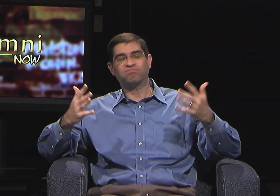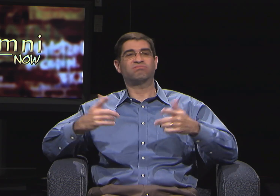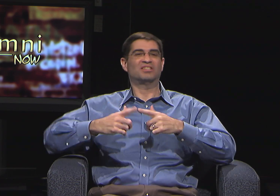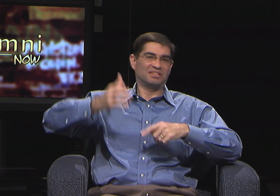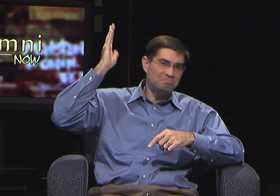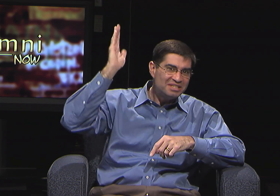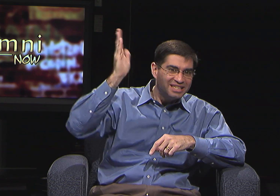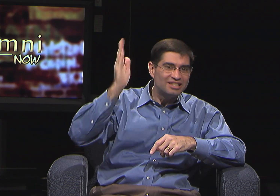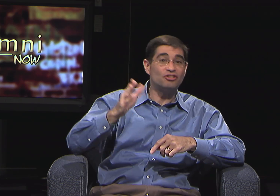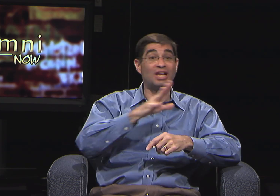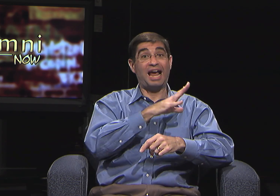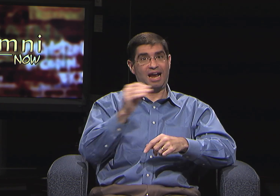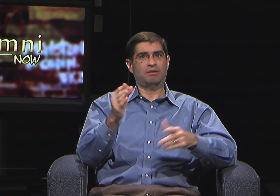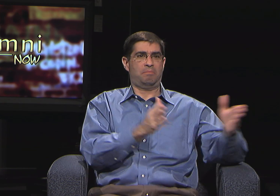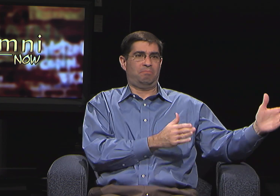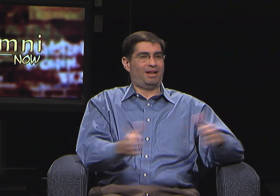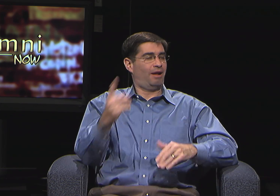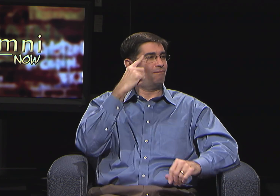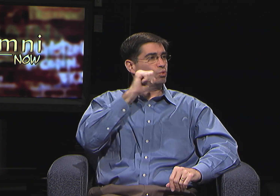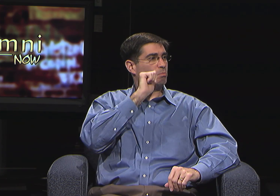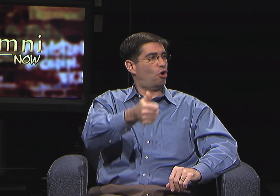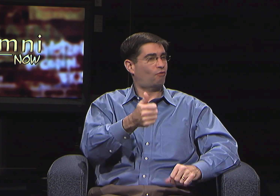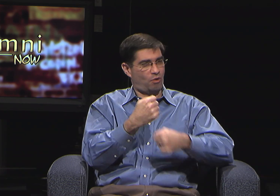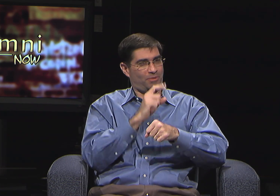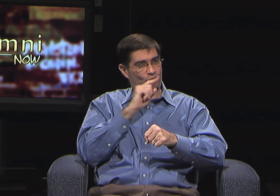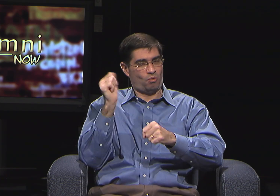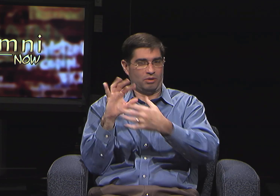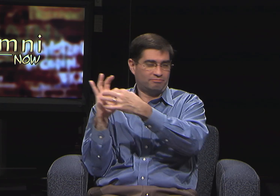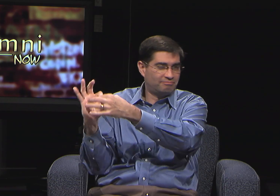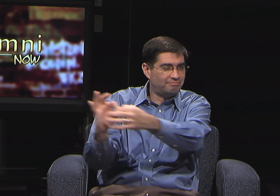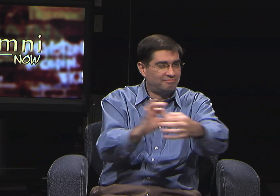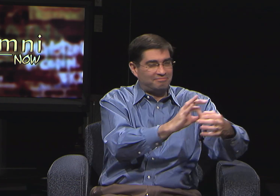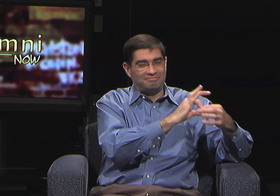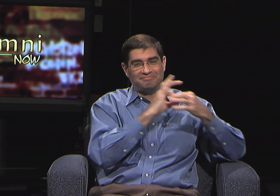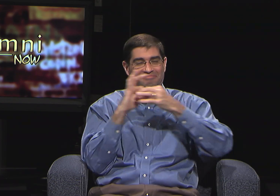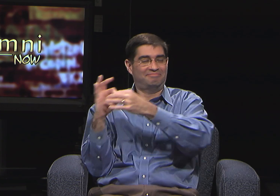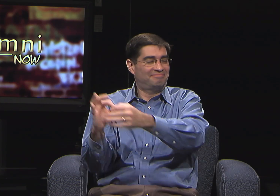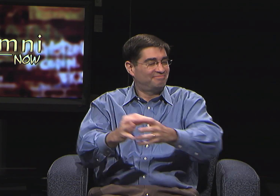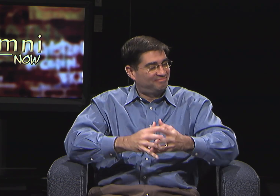and they would do the planning for the next day. It really brought us all together.